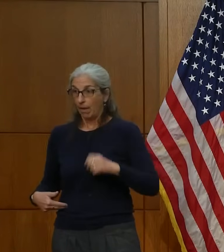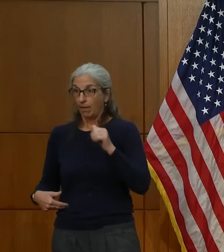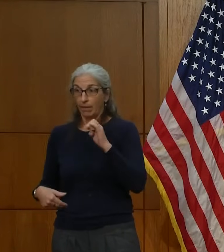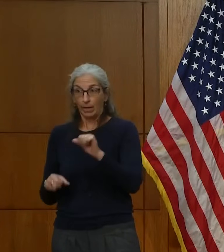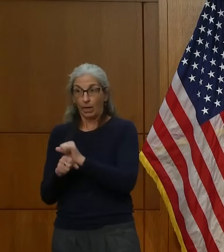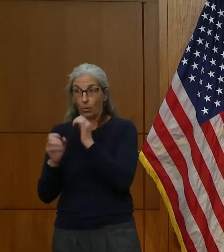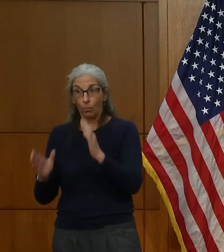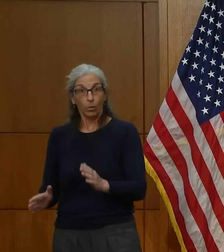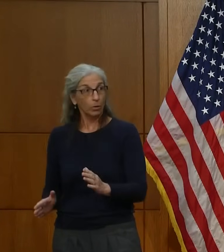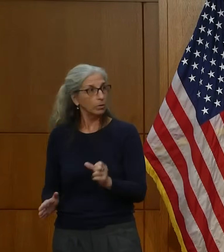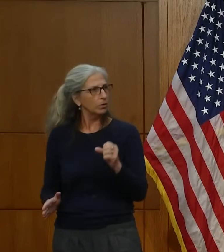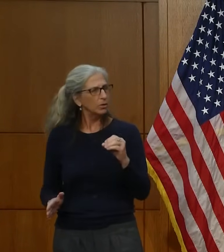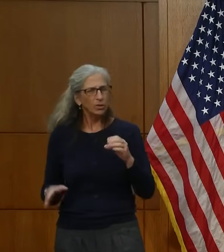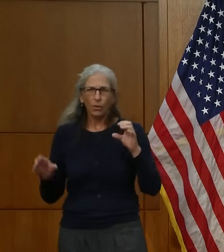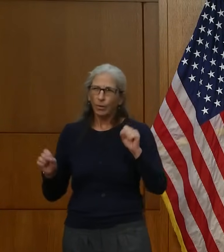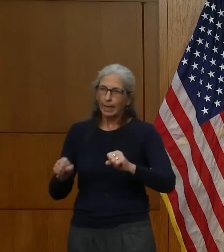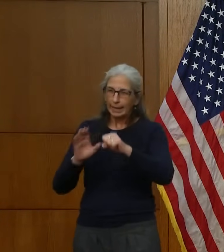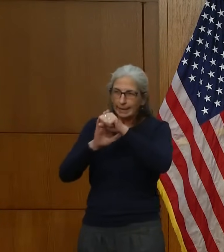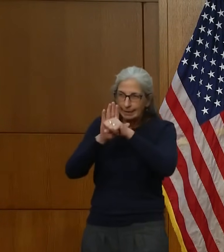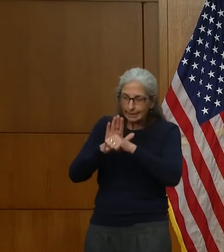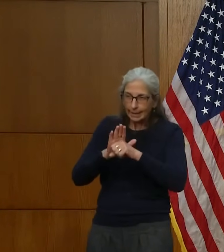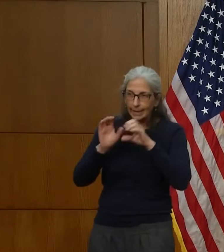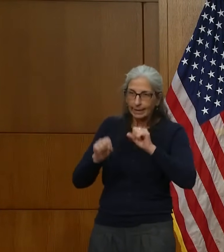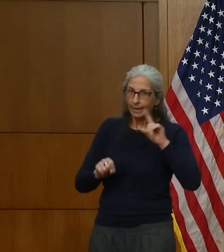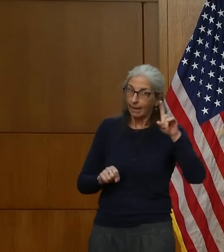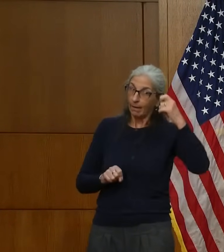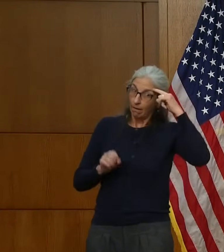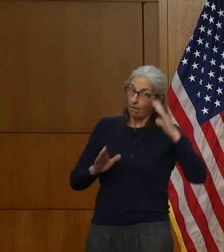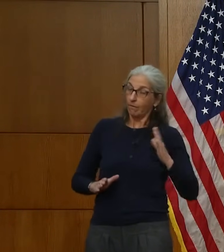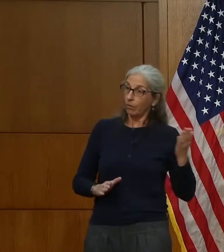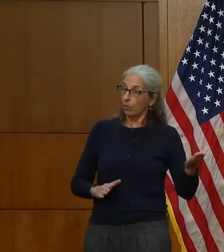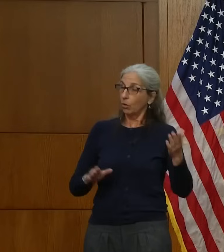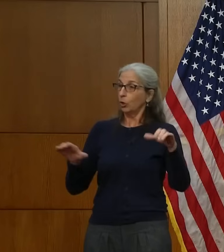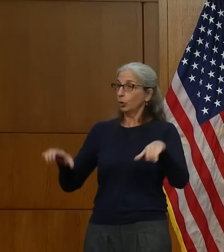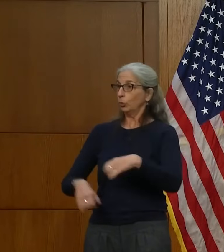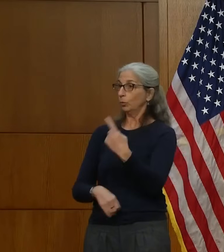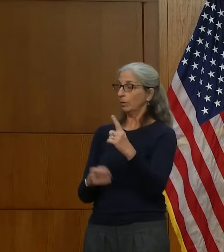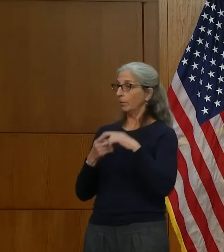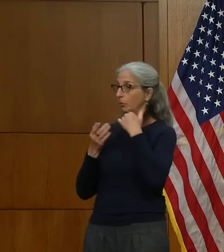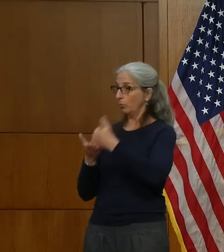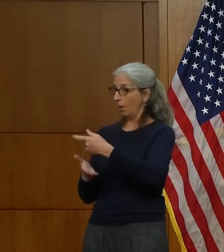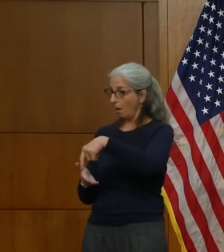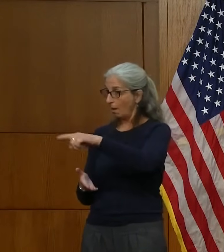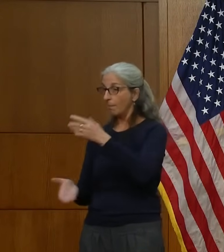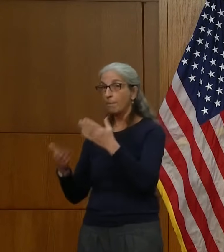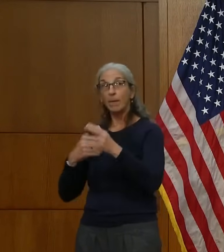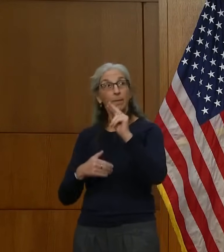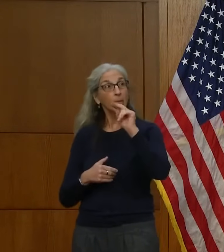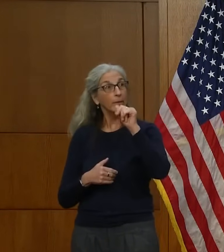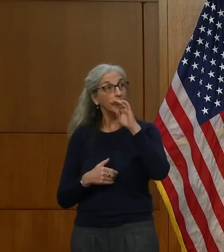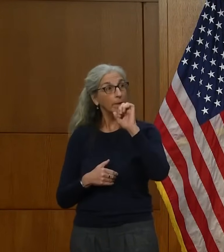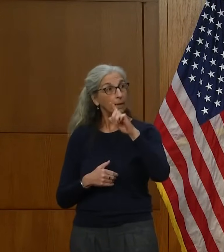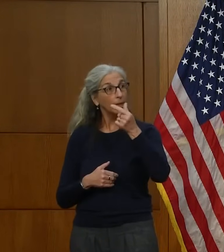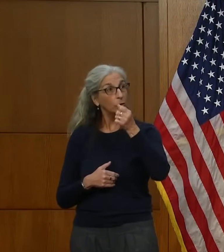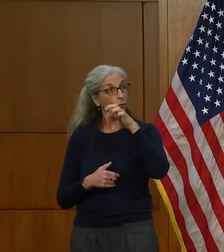BALLOT HAS ADDRESSED THE HEALTH CARE WORKER SHORTAGES. SO IS THE STATE DOING ANYTHING FROM A